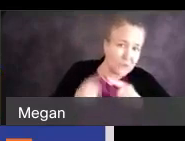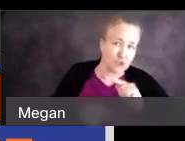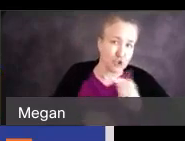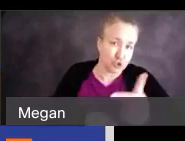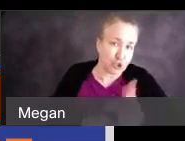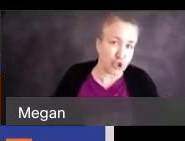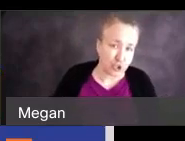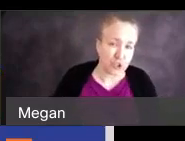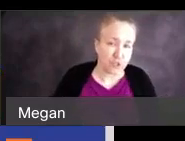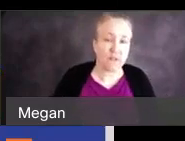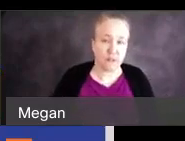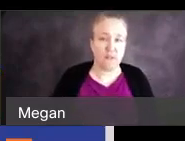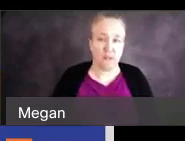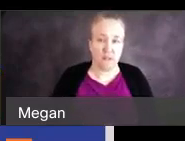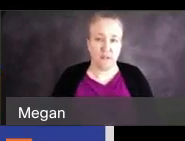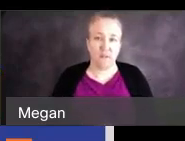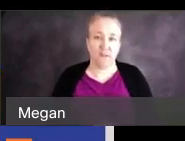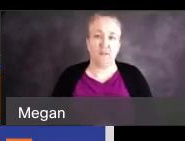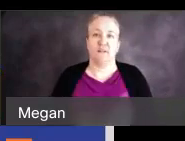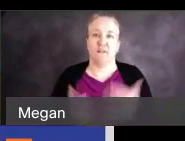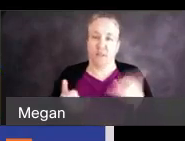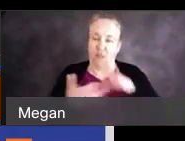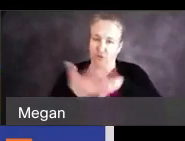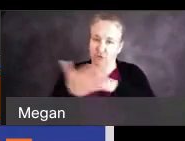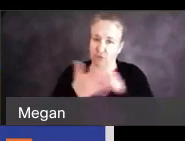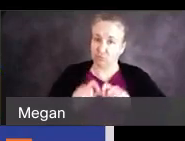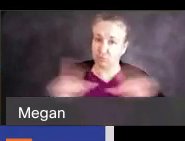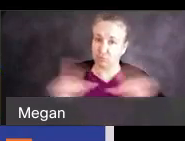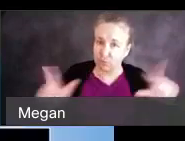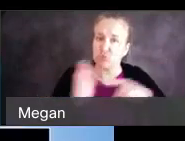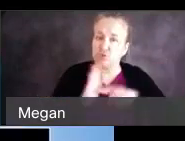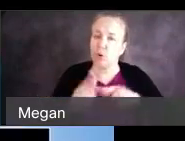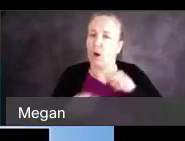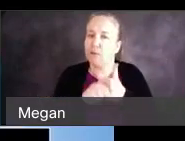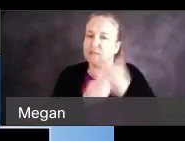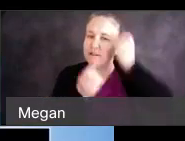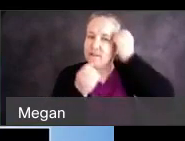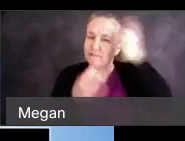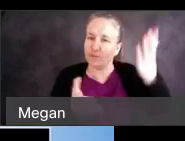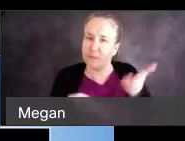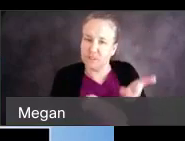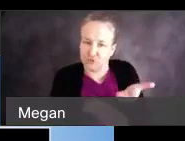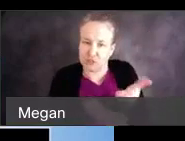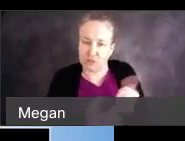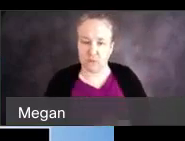Let's take a look at that chart that has our updated data. We've been working through our